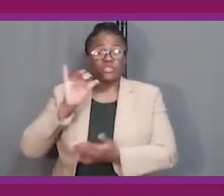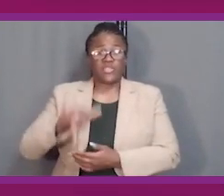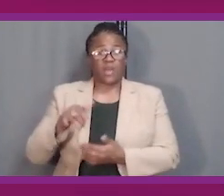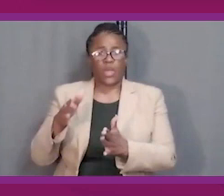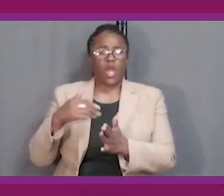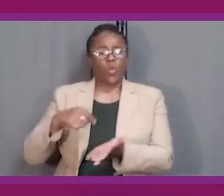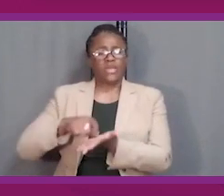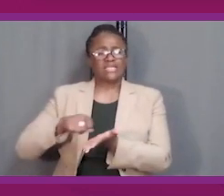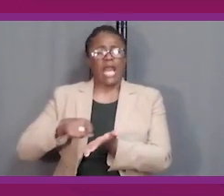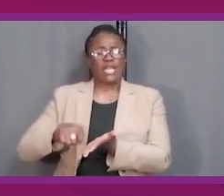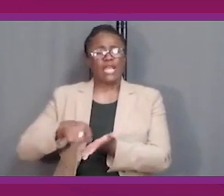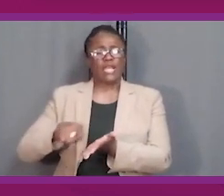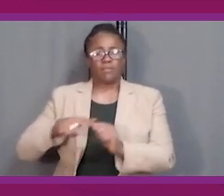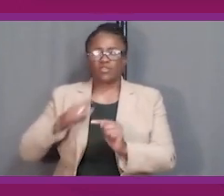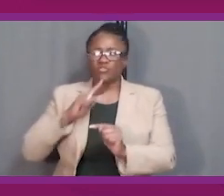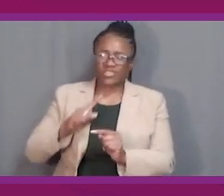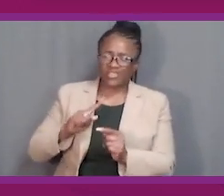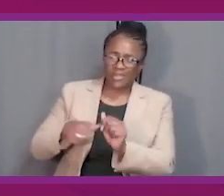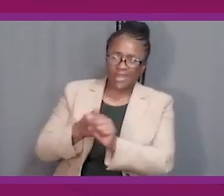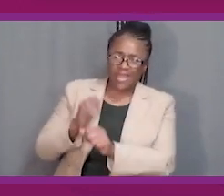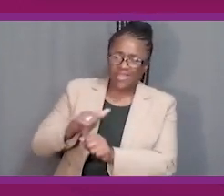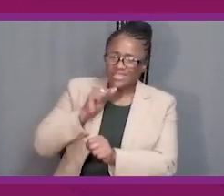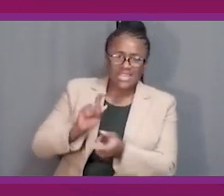Marcie Roth: Angeline, this is Marcie. And I'm wondering